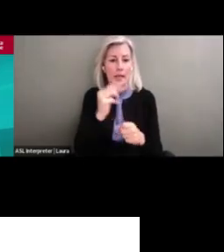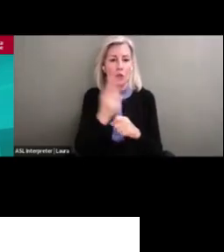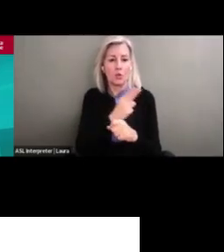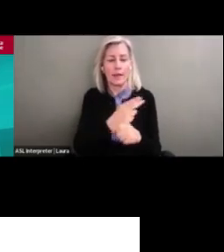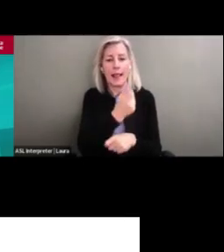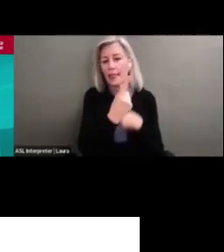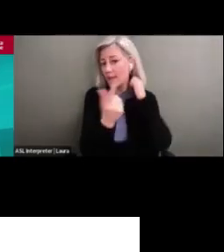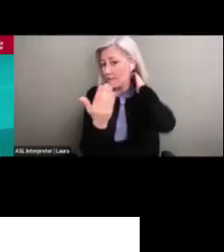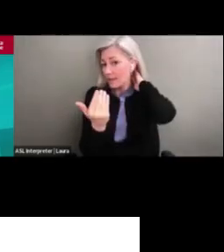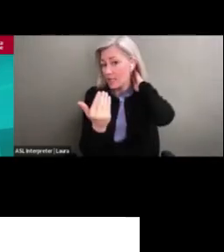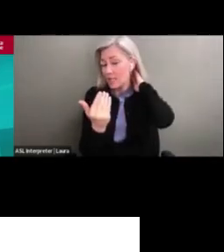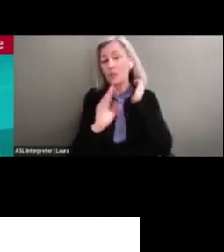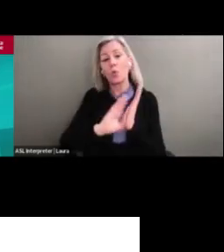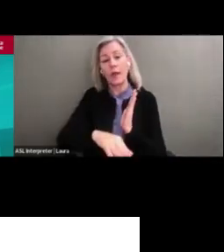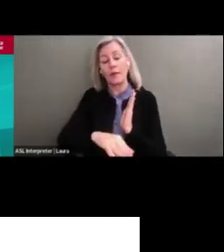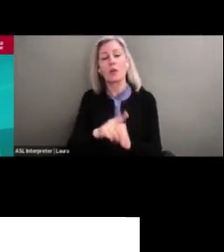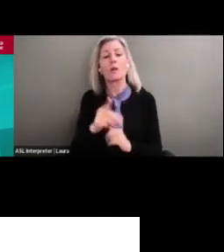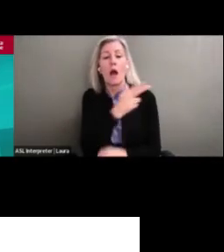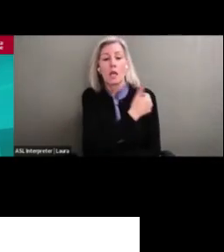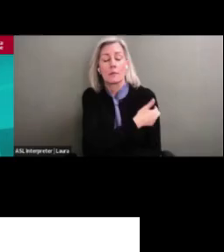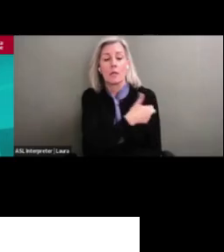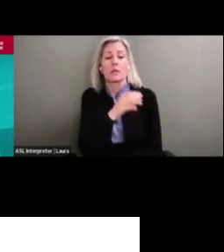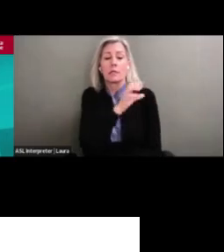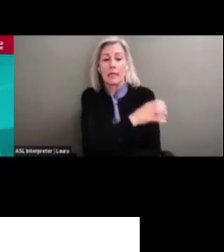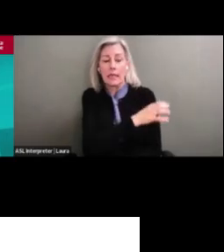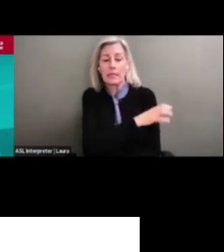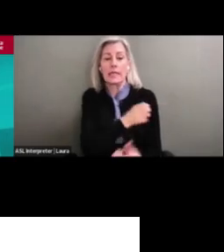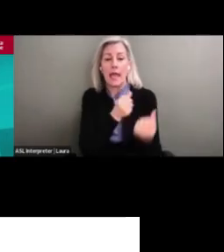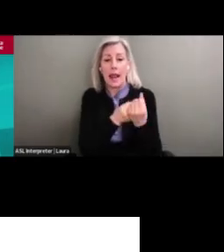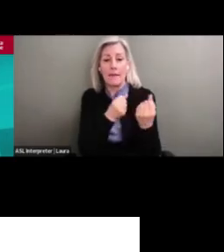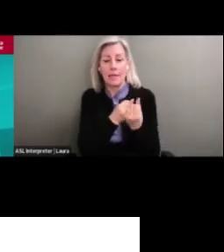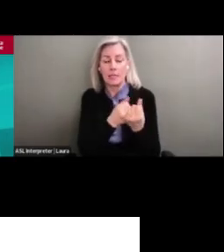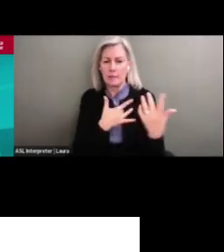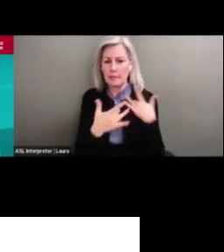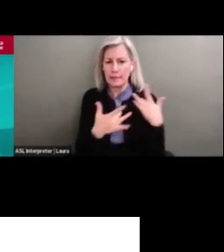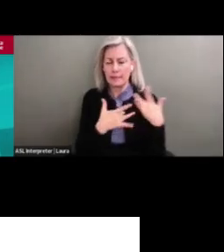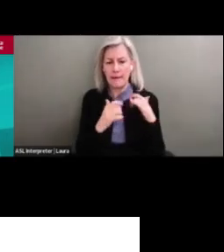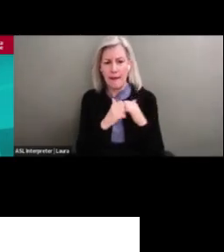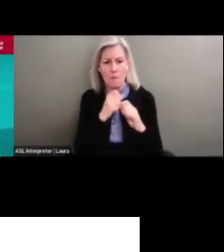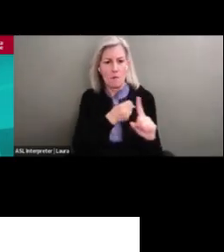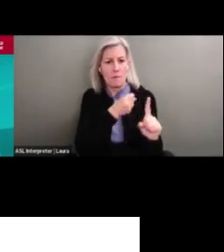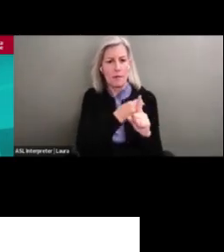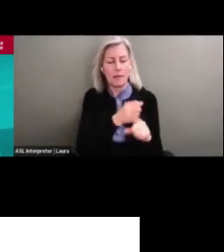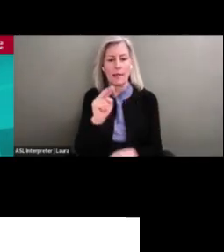into two months in the other Medicaid groups. Nebraska leadership was proposing to get rid of all retroactive Medicaid coverage